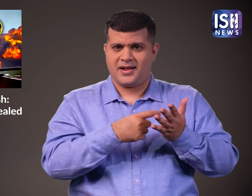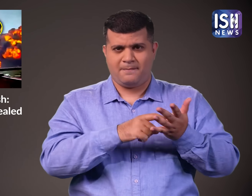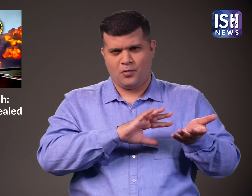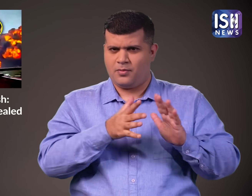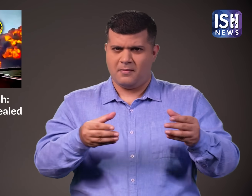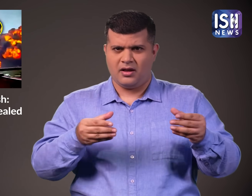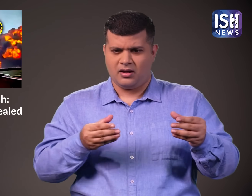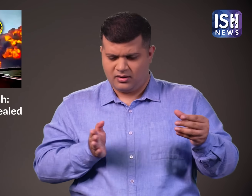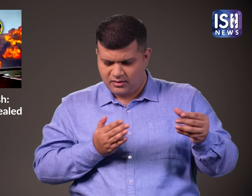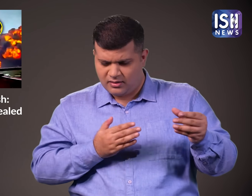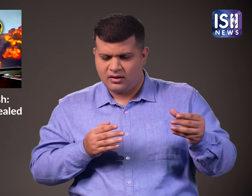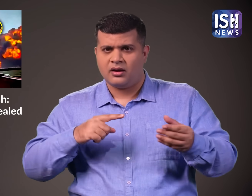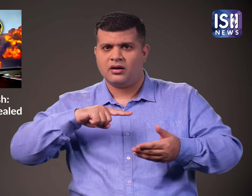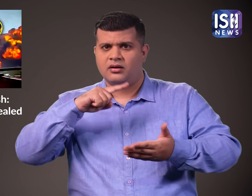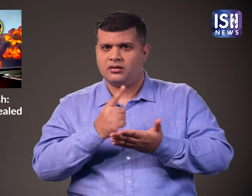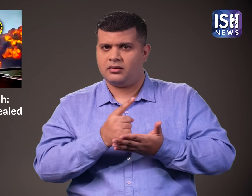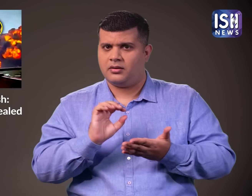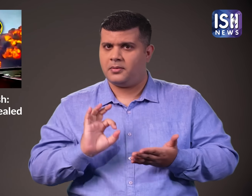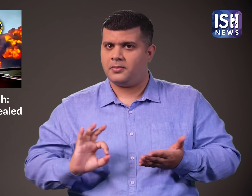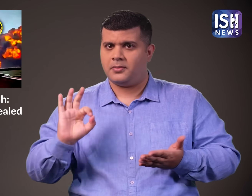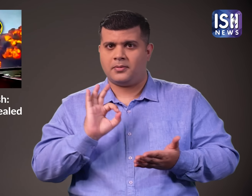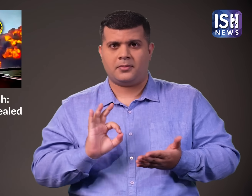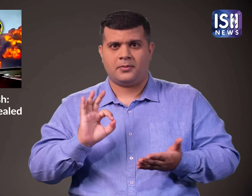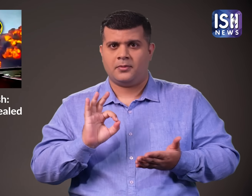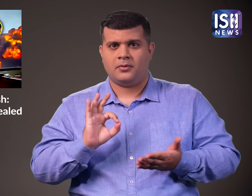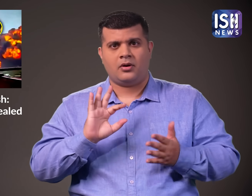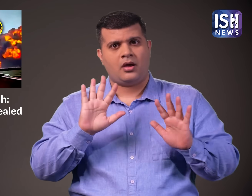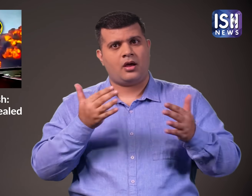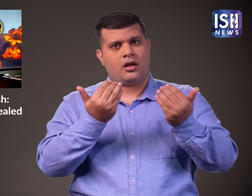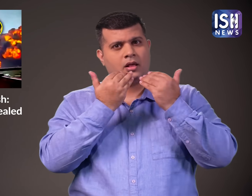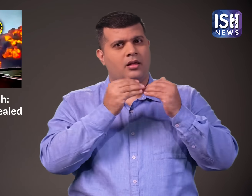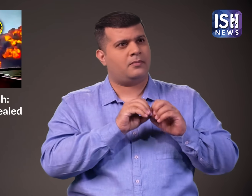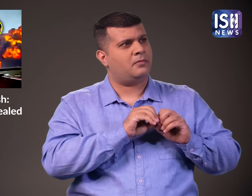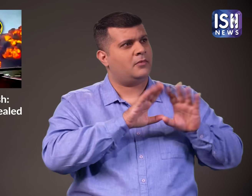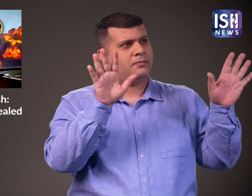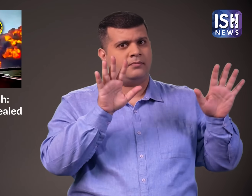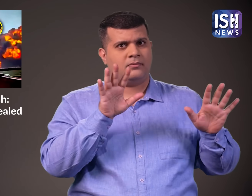The report isn’t even signed. So how did it reach the media?